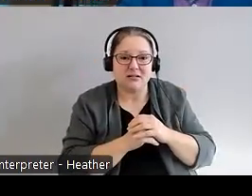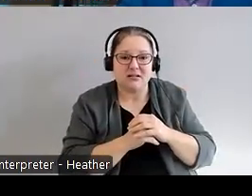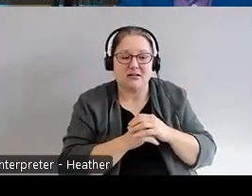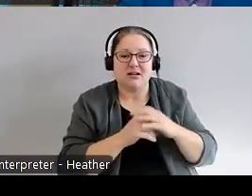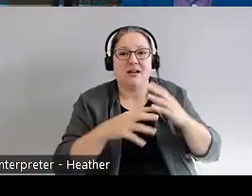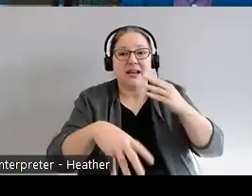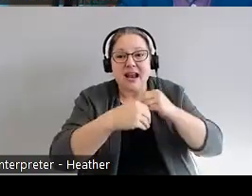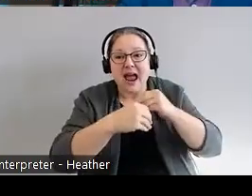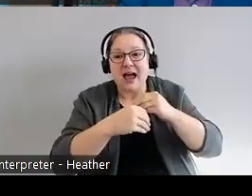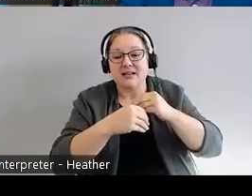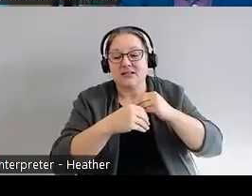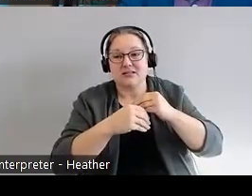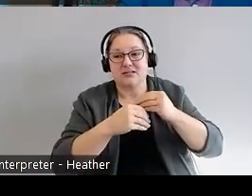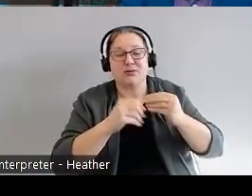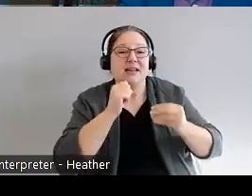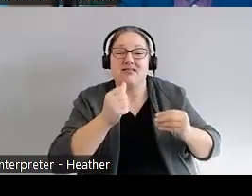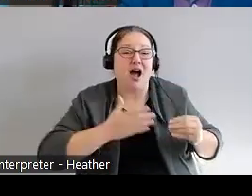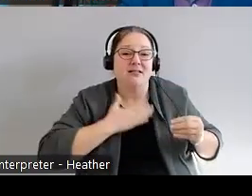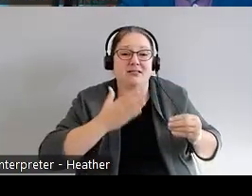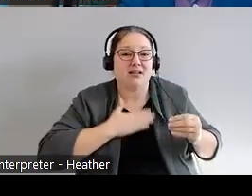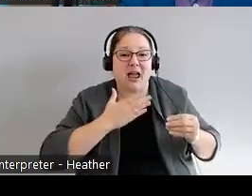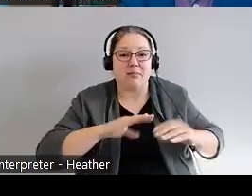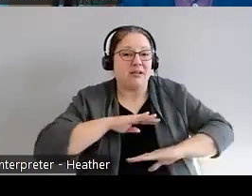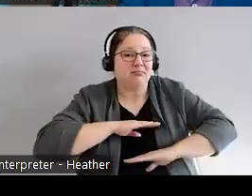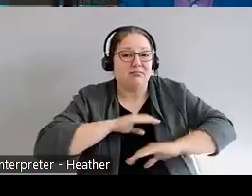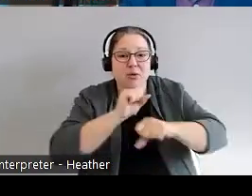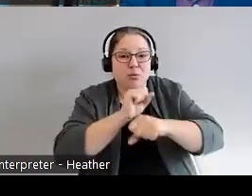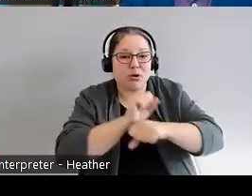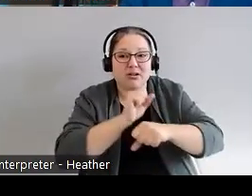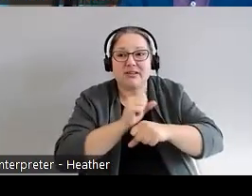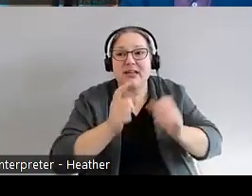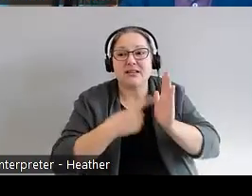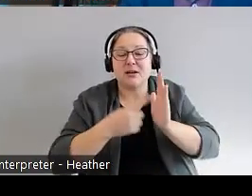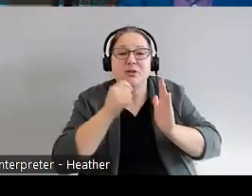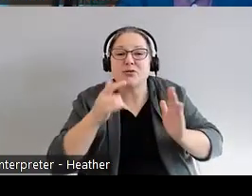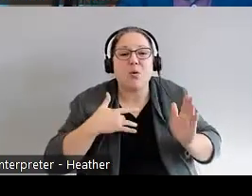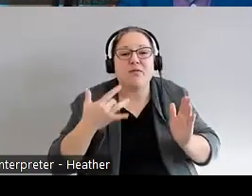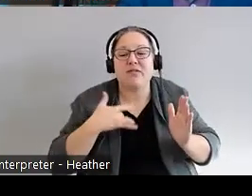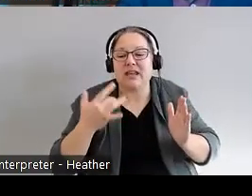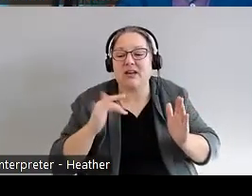of uh dissatisfaction. uh they don't sometimes don't feel like leadership of the hospital is